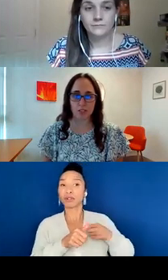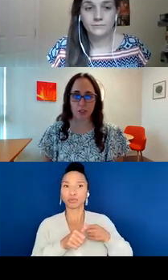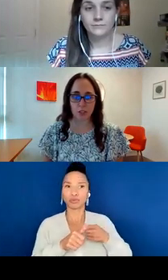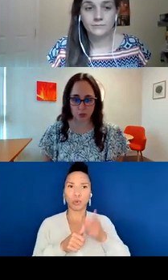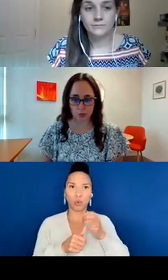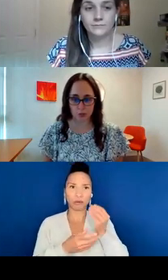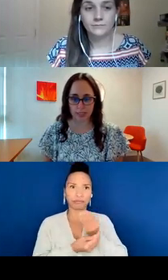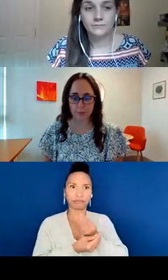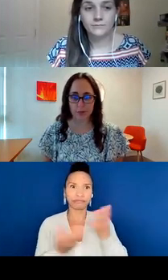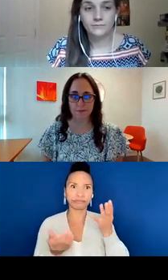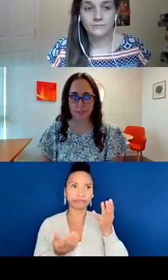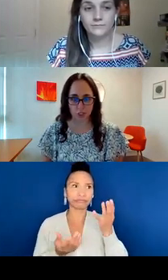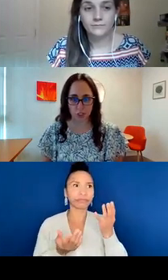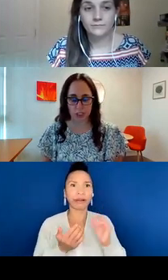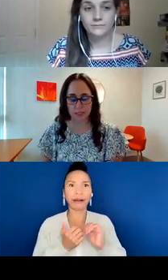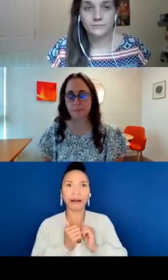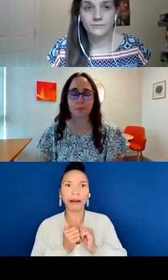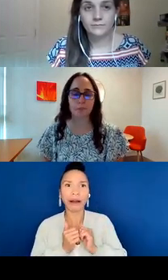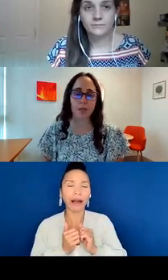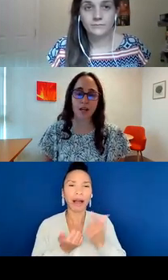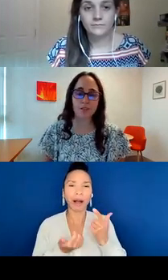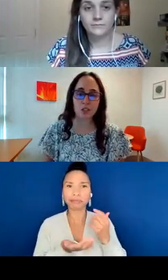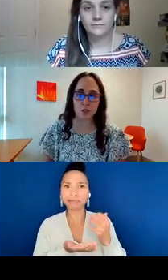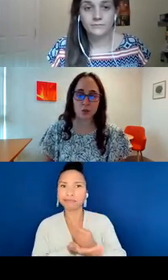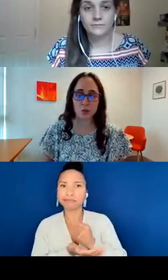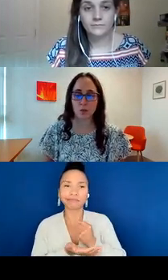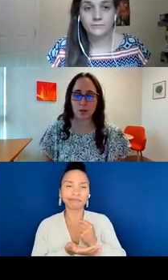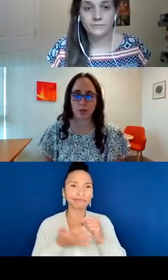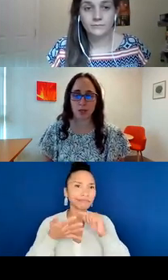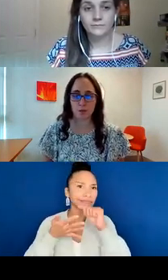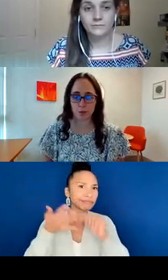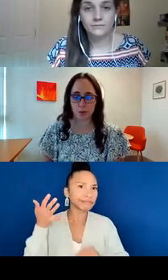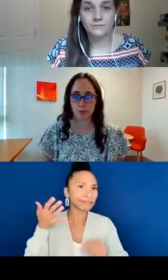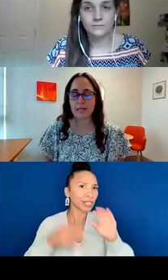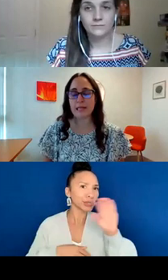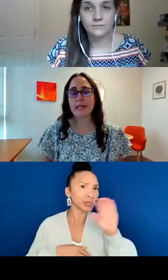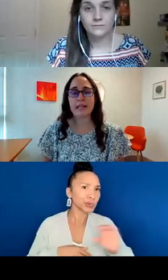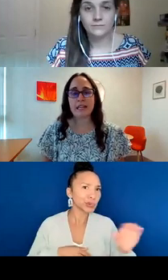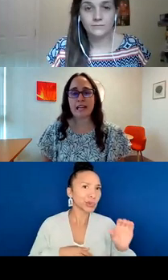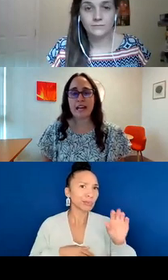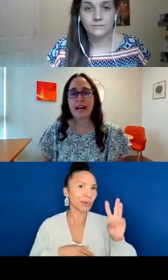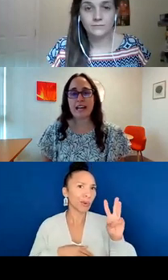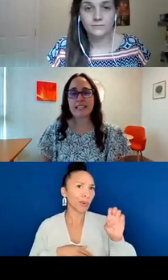we're hoping to use some of the features of the Zoom webinar room.